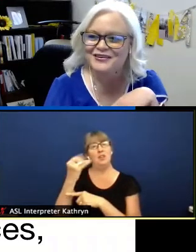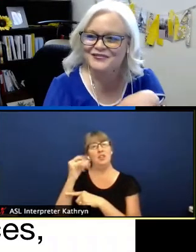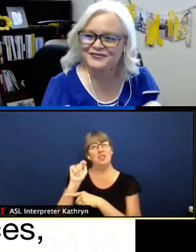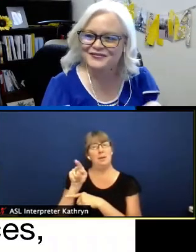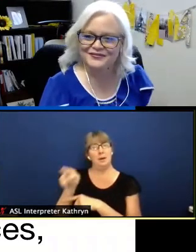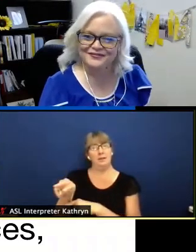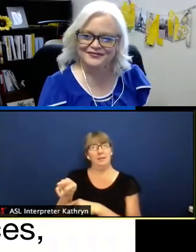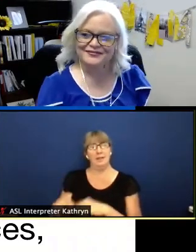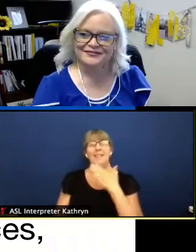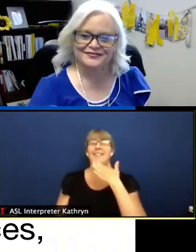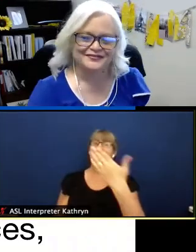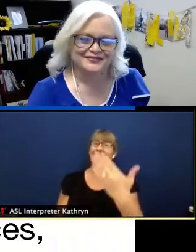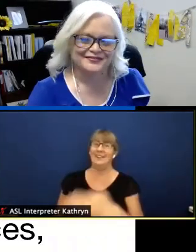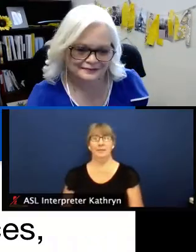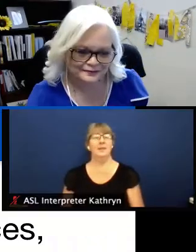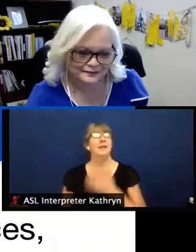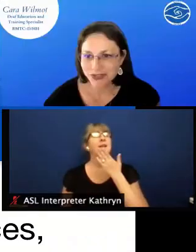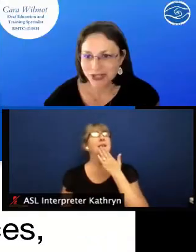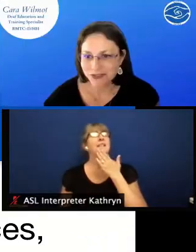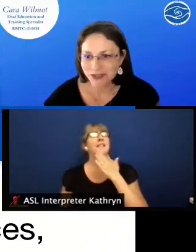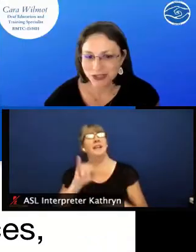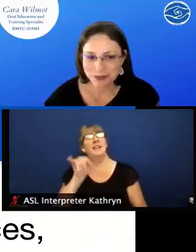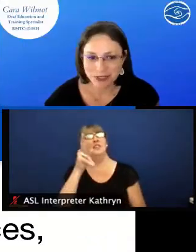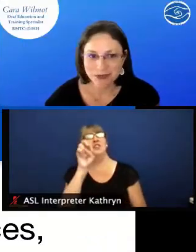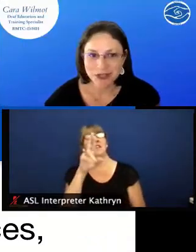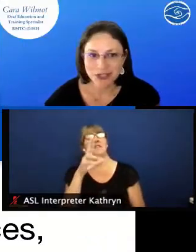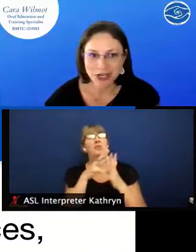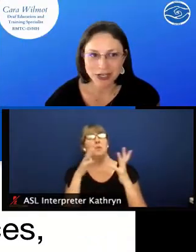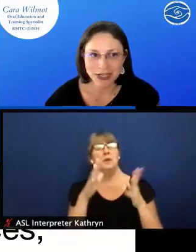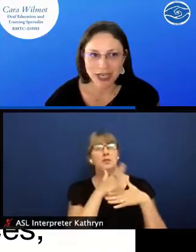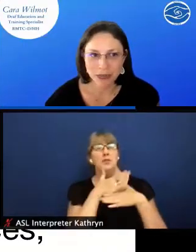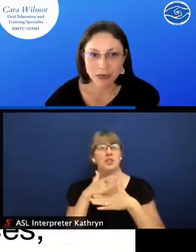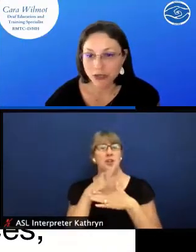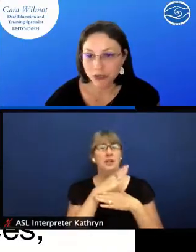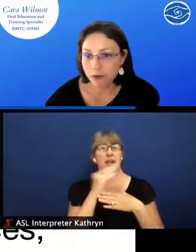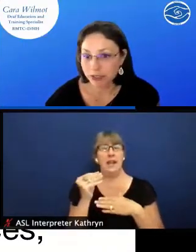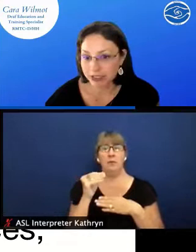Cara: "Thank you, Jennifer so much for sharing and we also are putting the